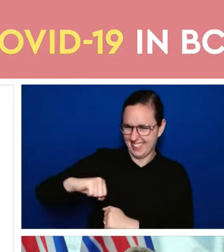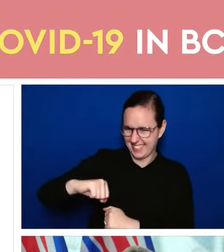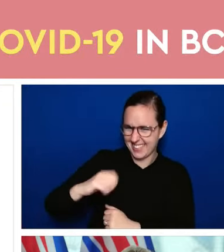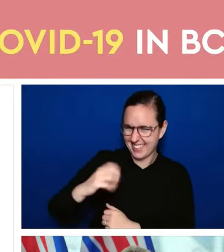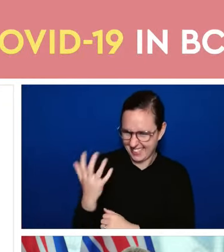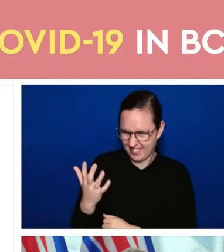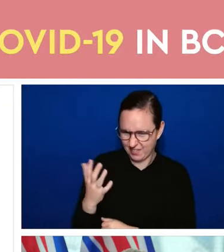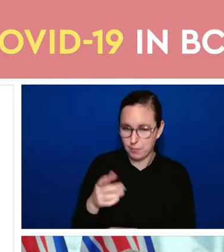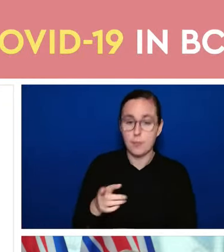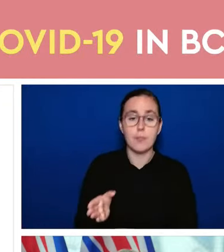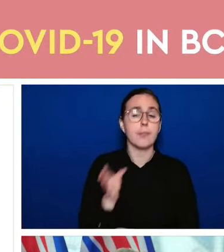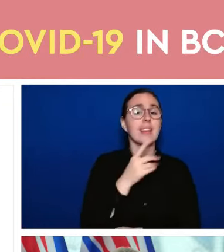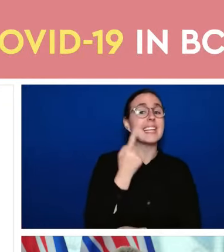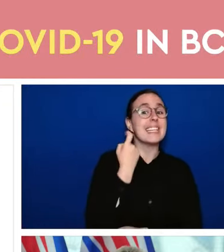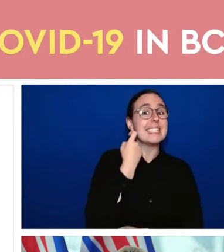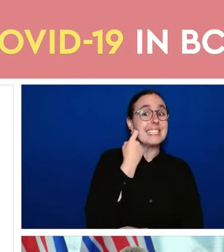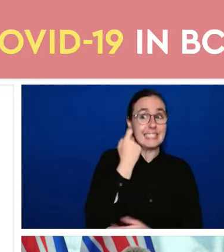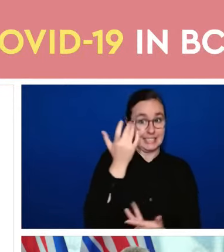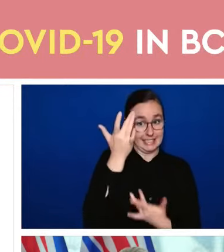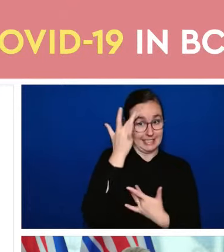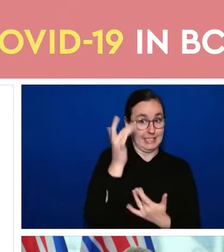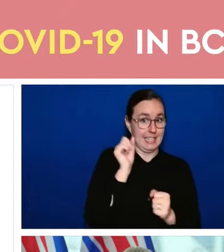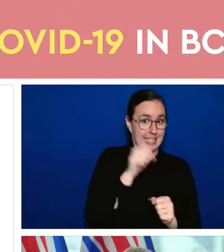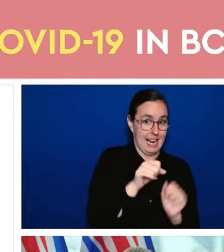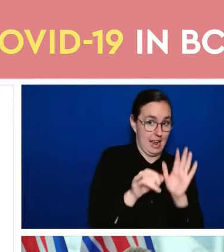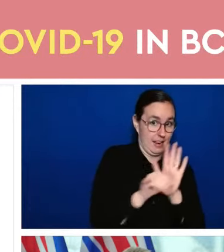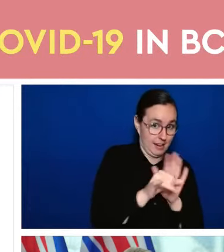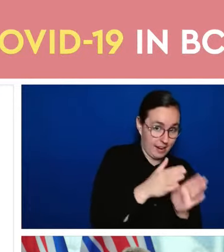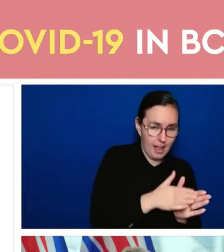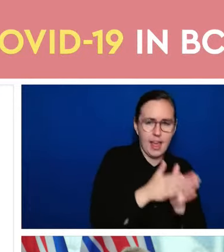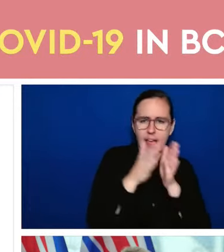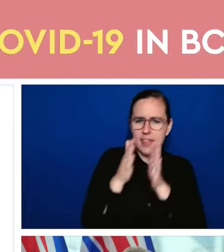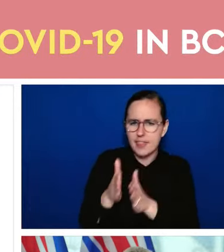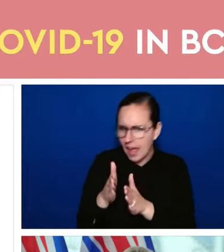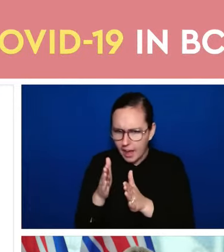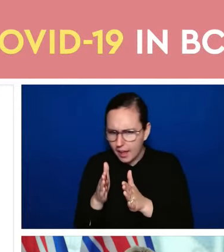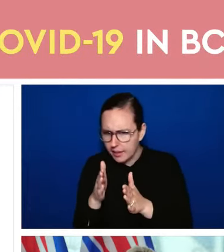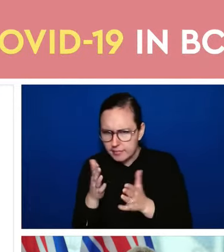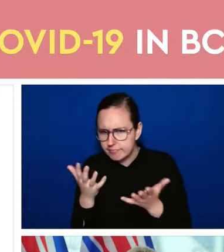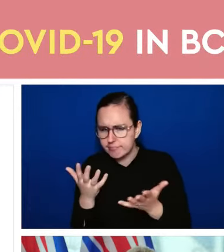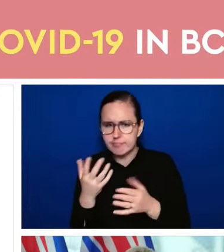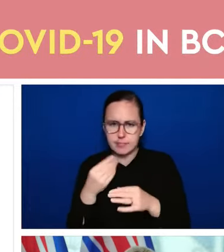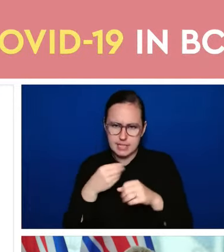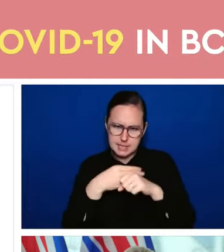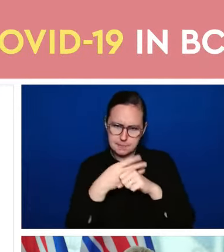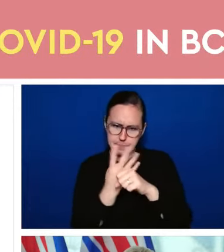that is as well. What we saw in the most- well what we've seen in the seven snapshots that